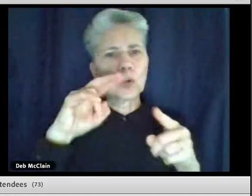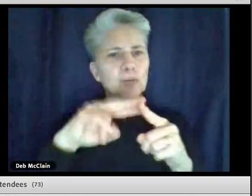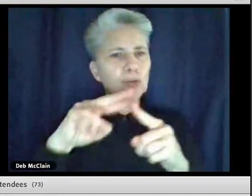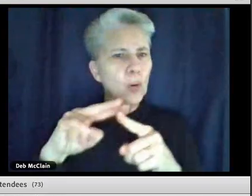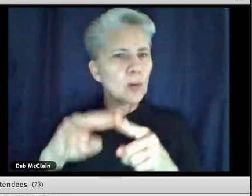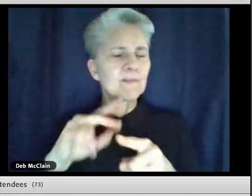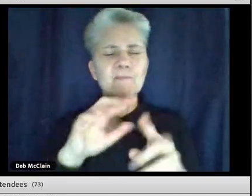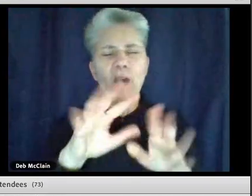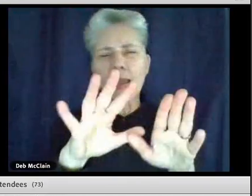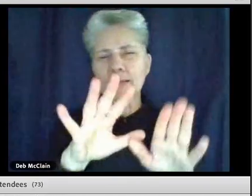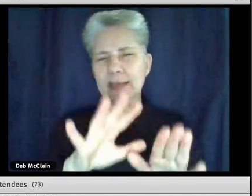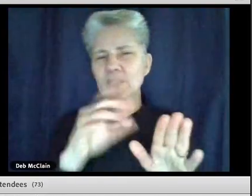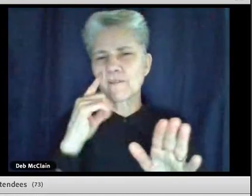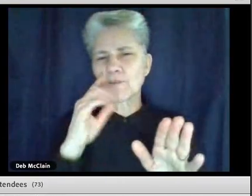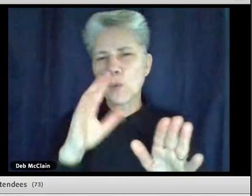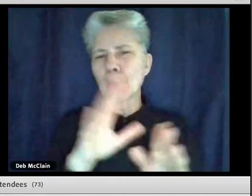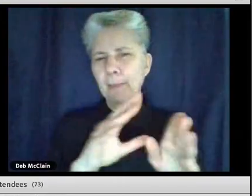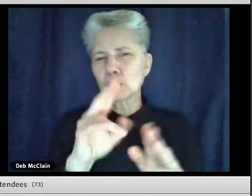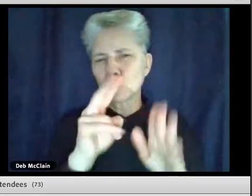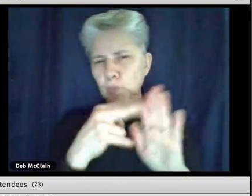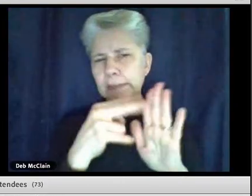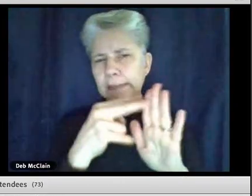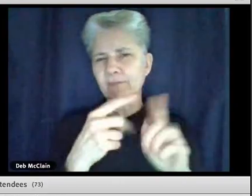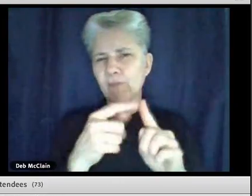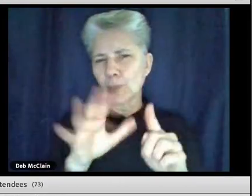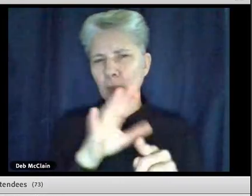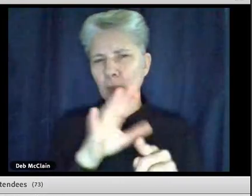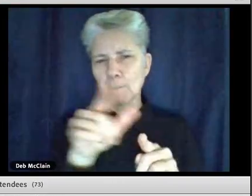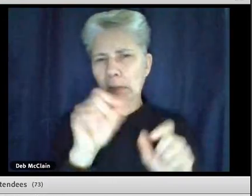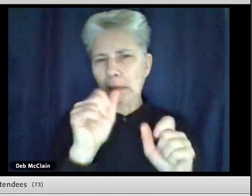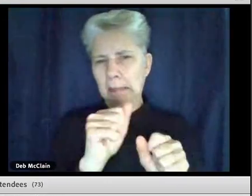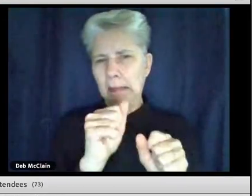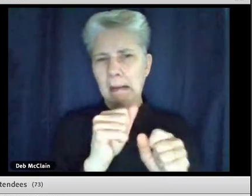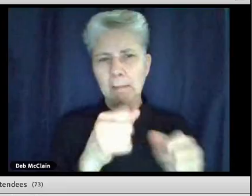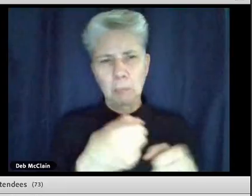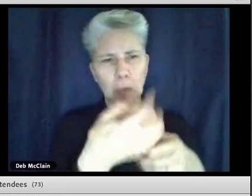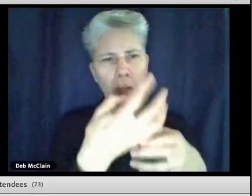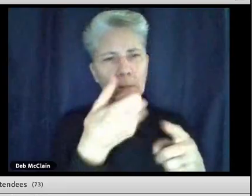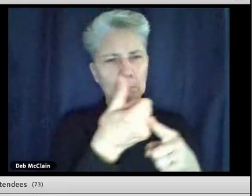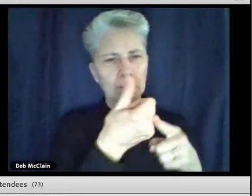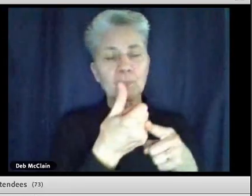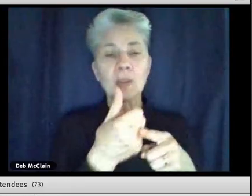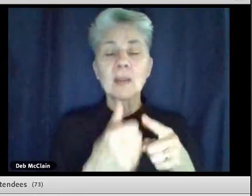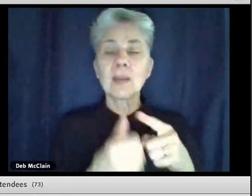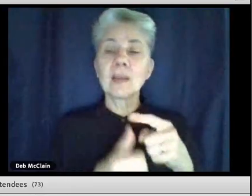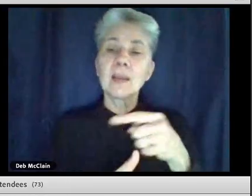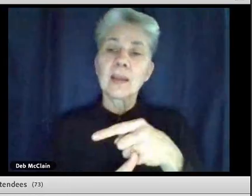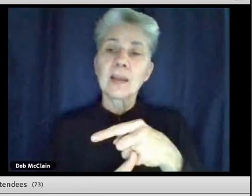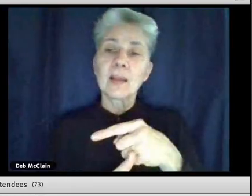very fantastic for your patrons, and again, they've got a situation summary, and this map, if you click, it's going to take you